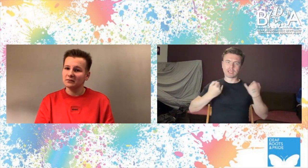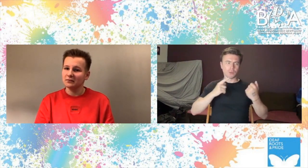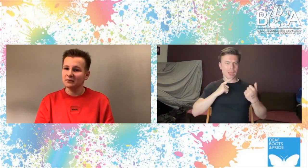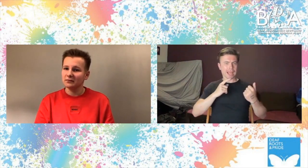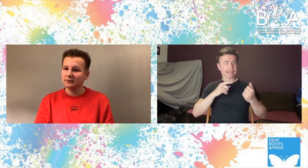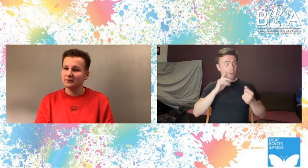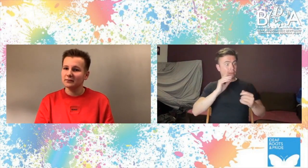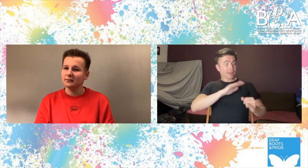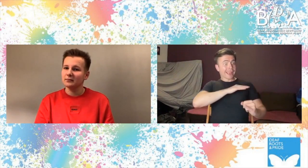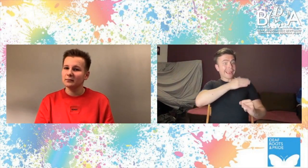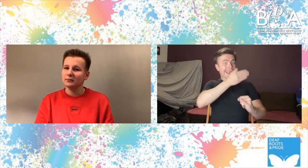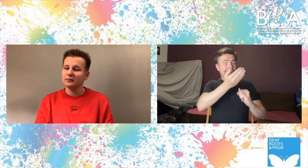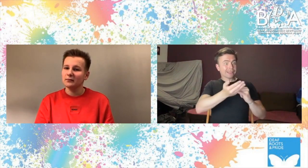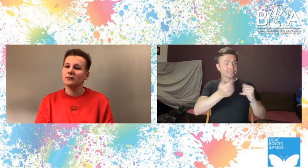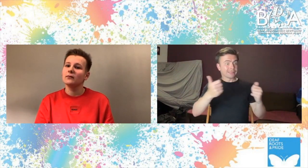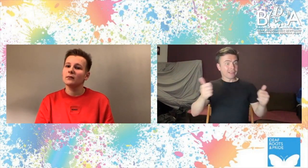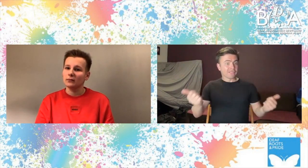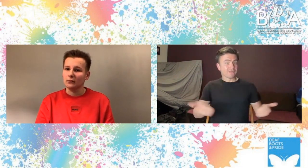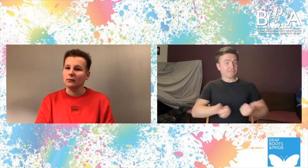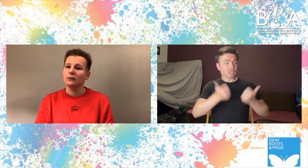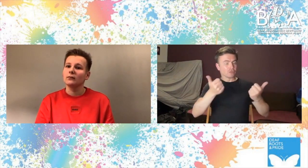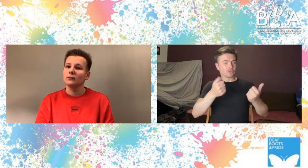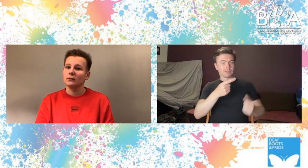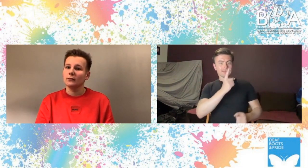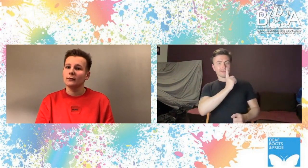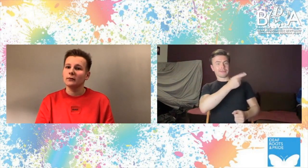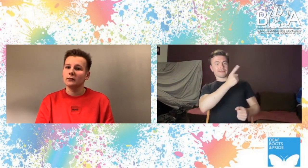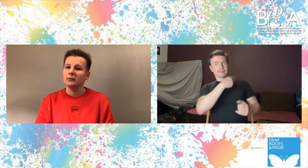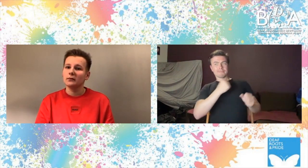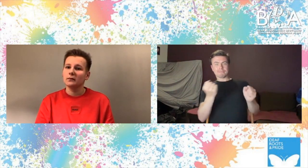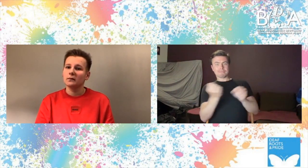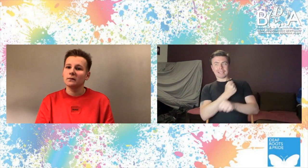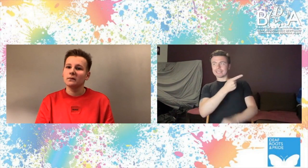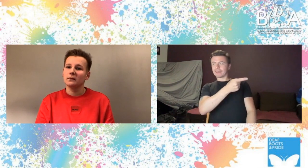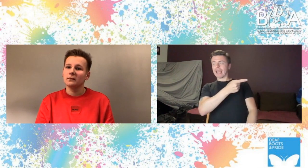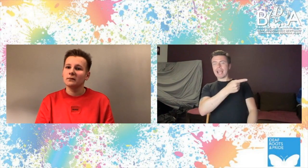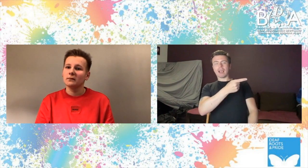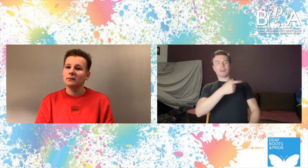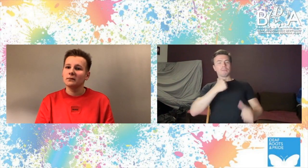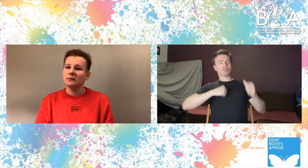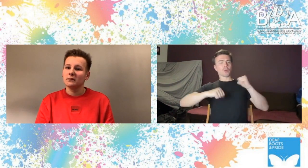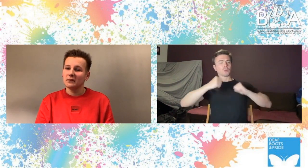interesting because you see the finished result and you feel wow, that’s amazing.